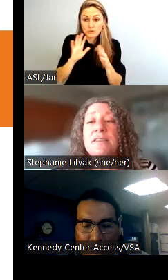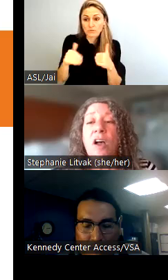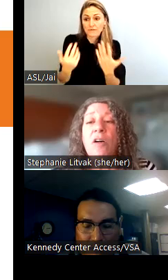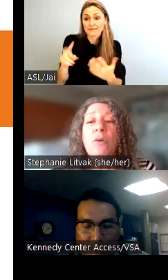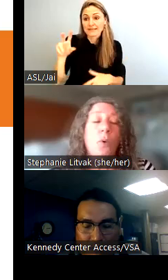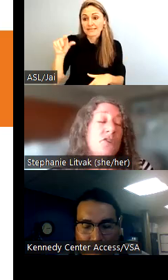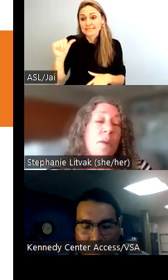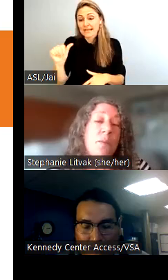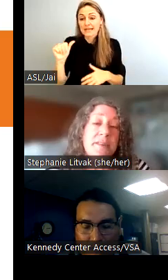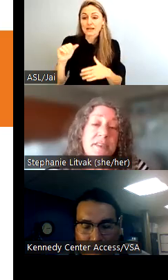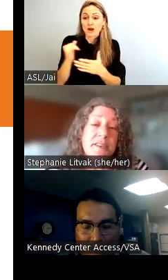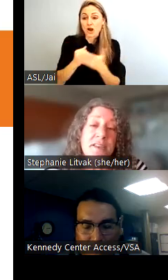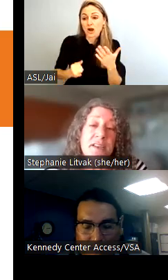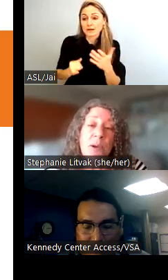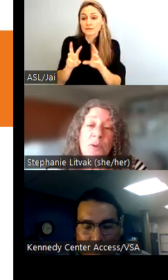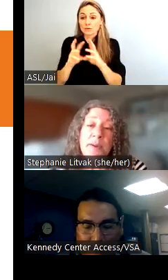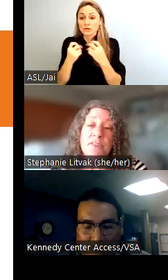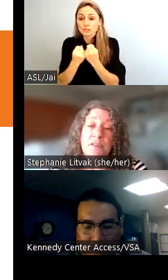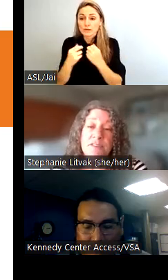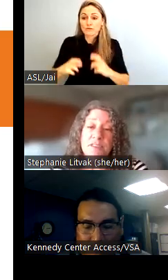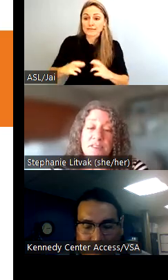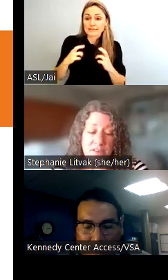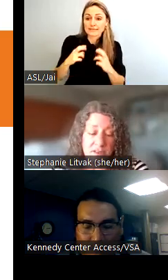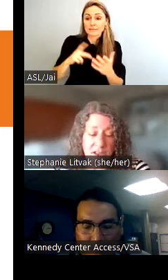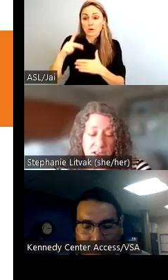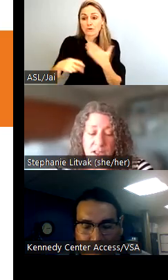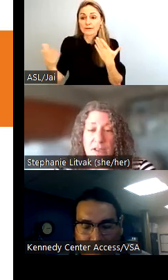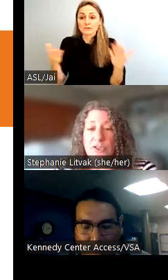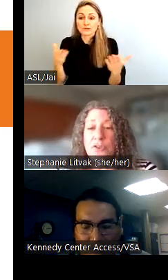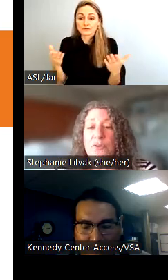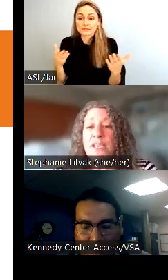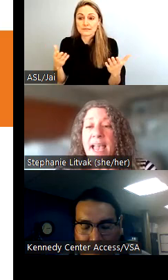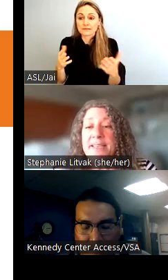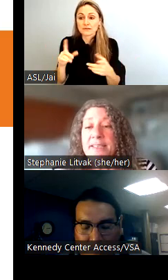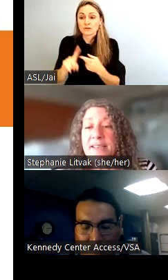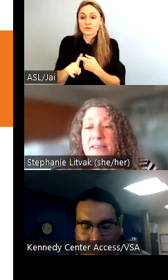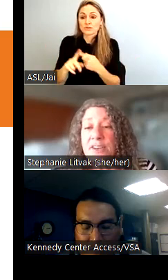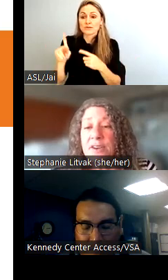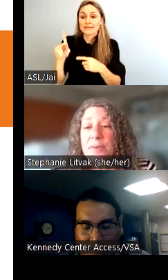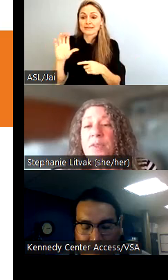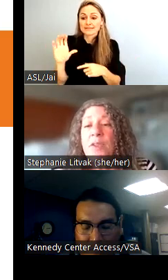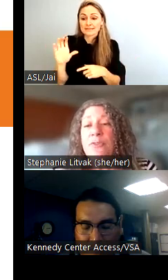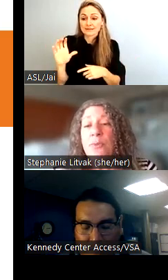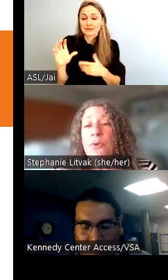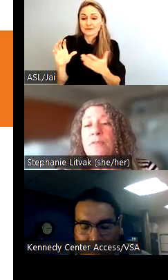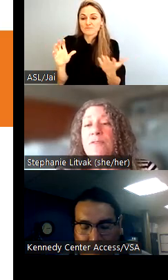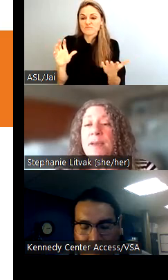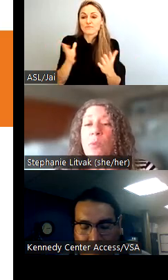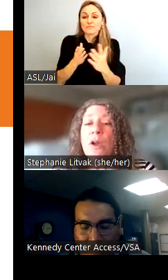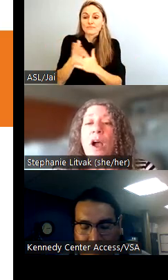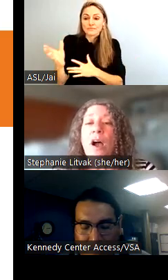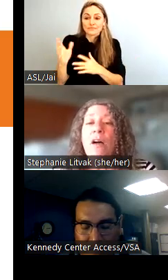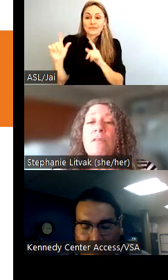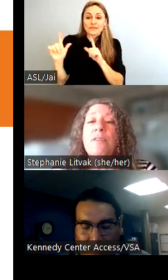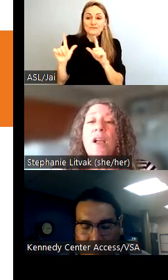All Workshop Residency Program services to the Kennedy Center through the framework of